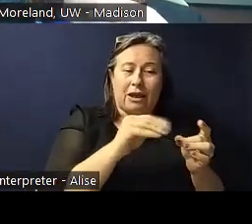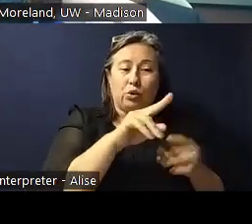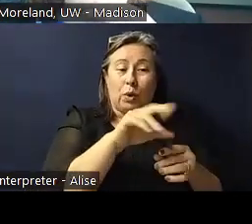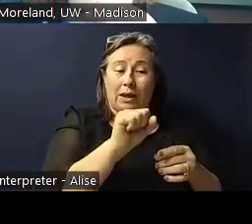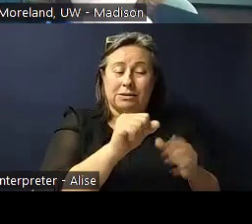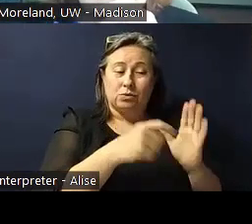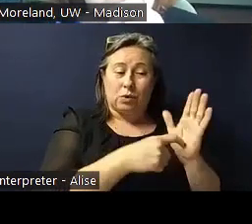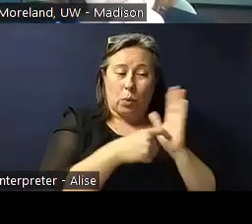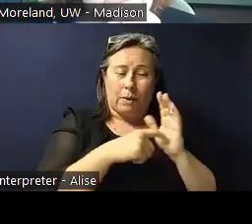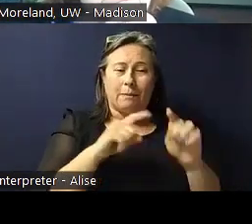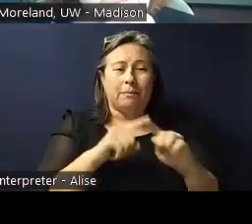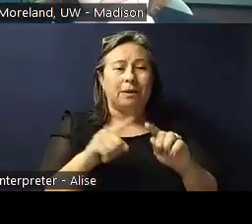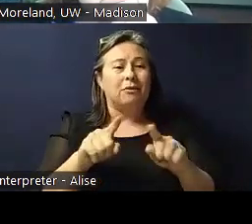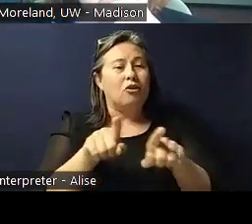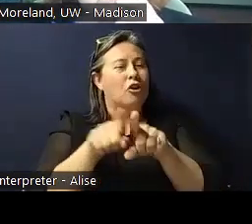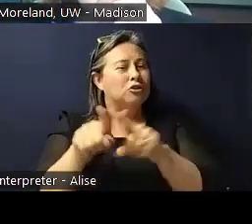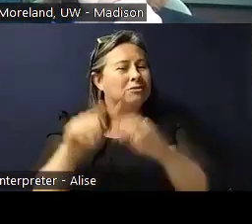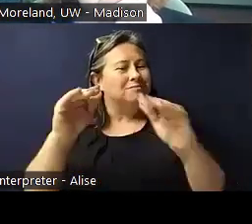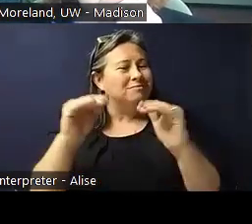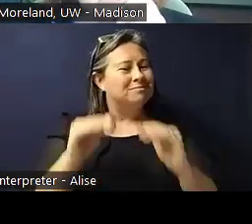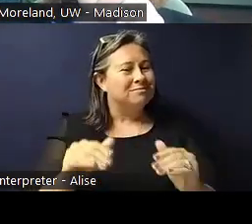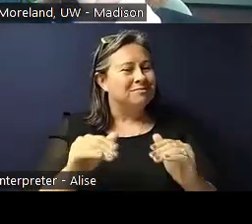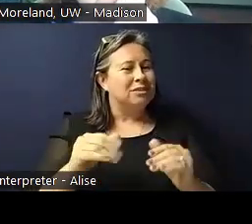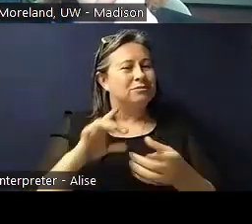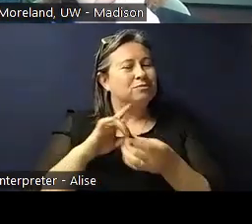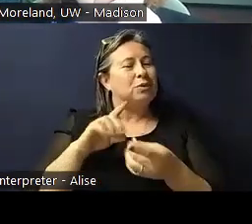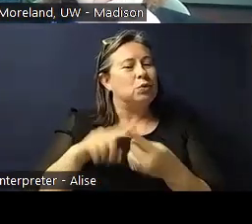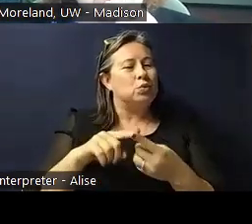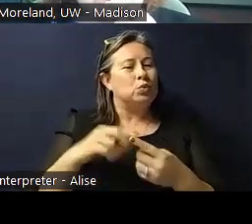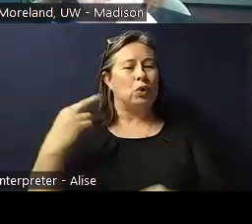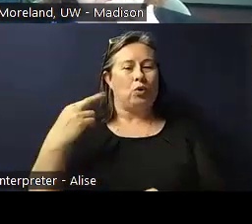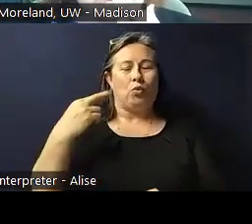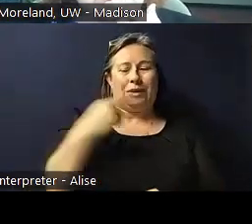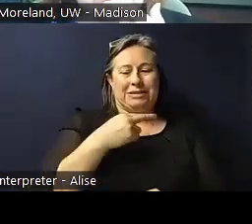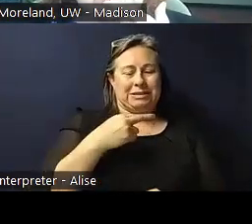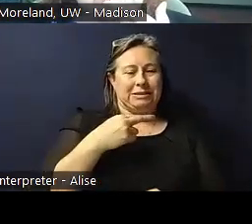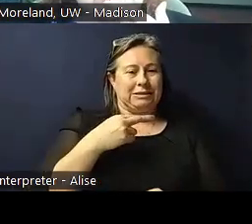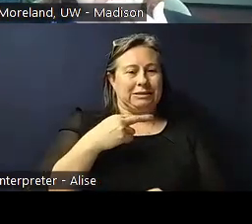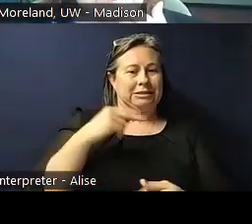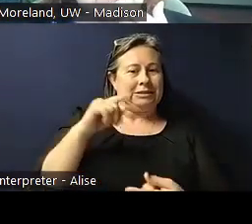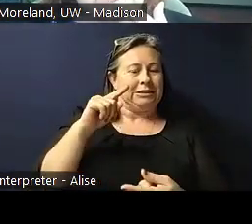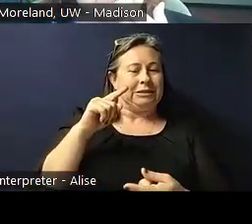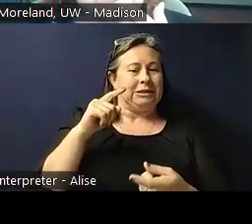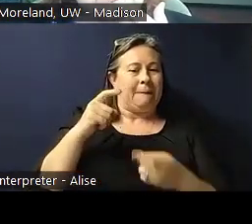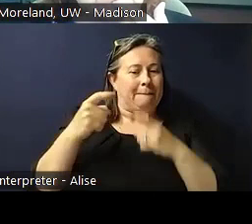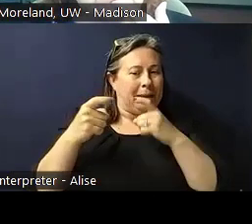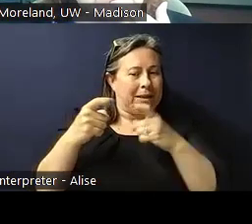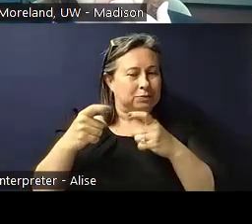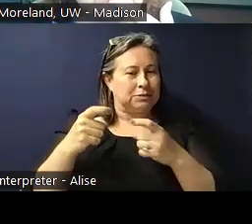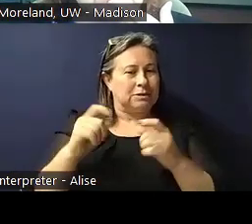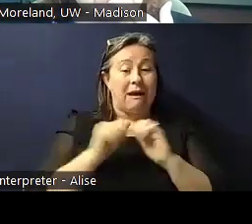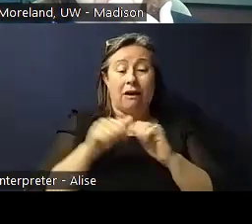there's a little bit around risk mitigation and risk management, so how is this subaward going to be managed?